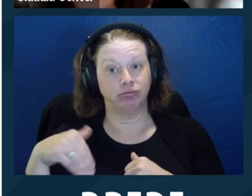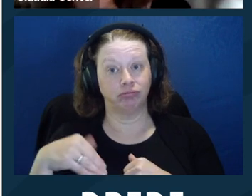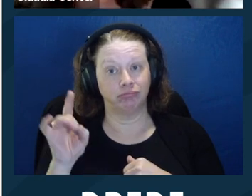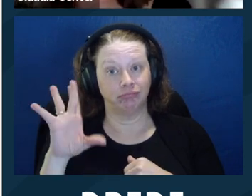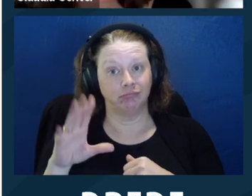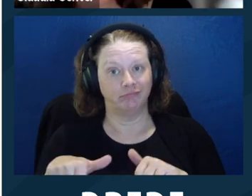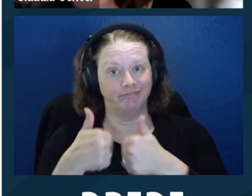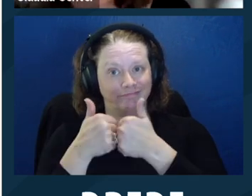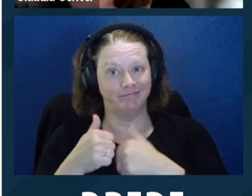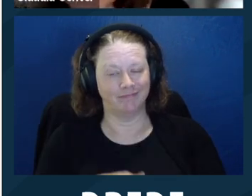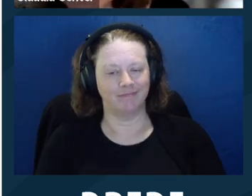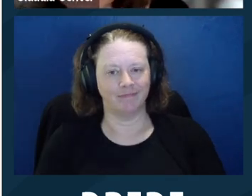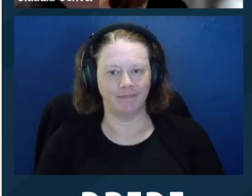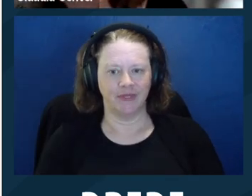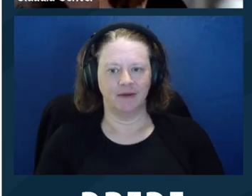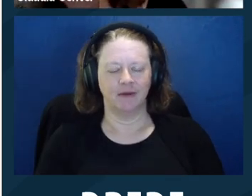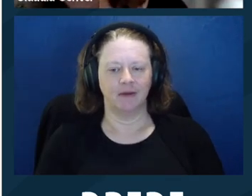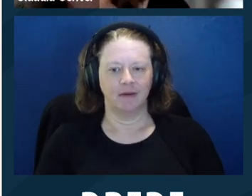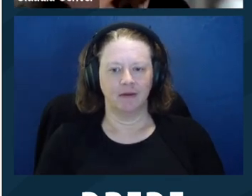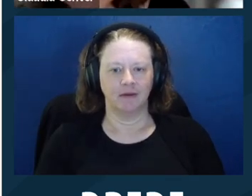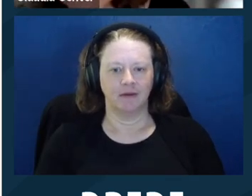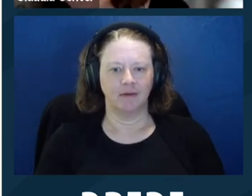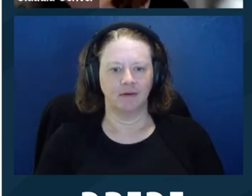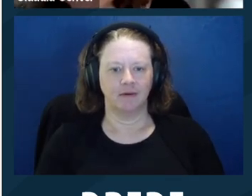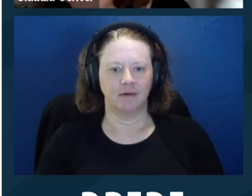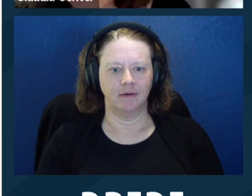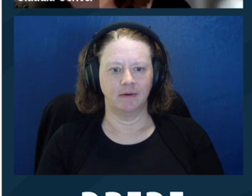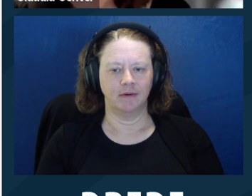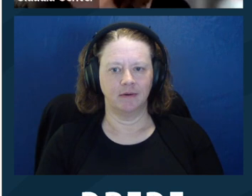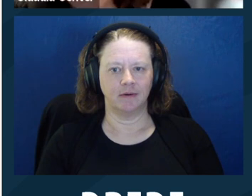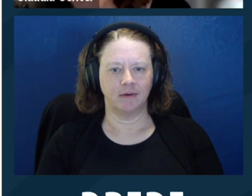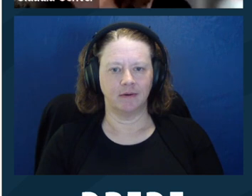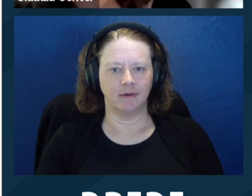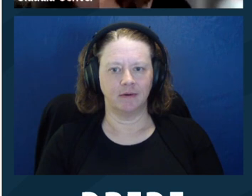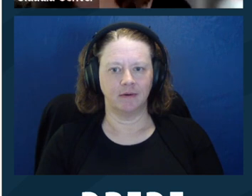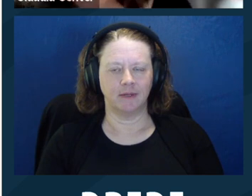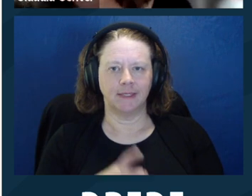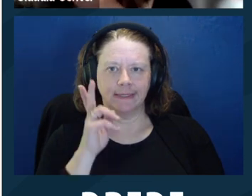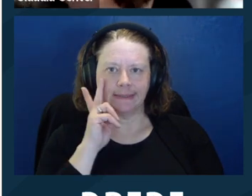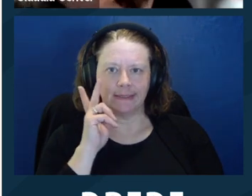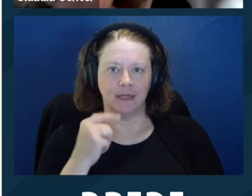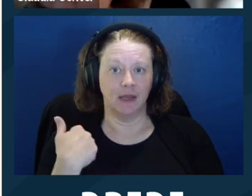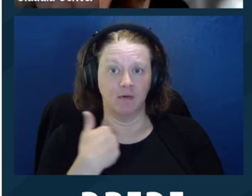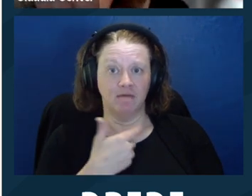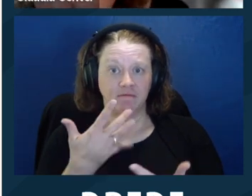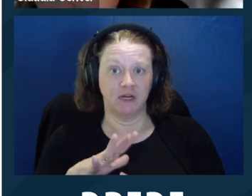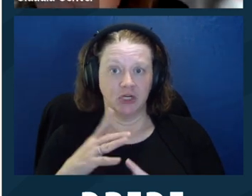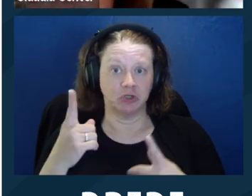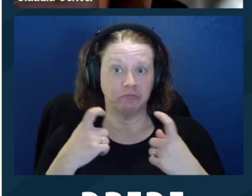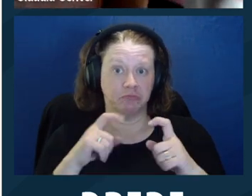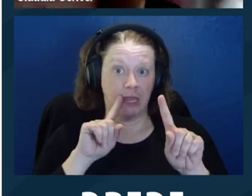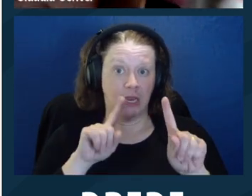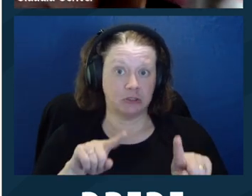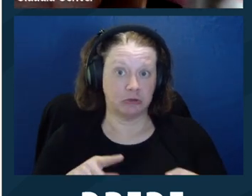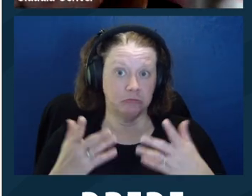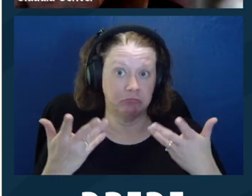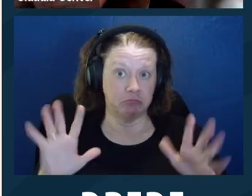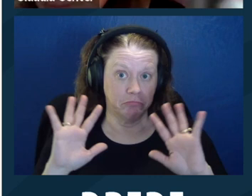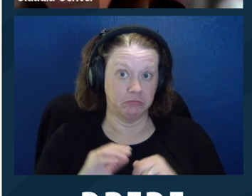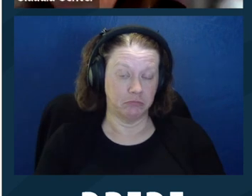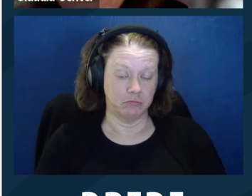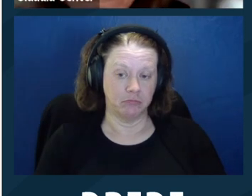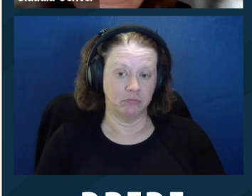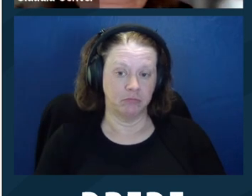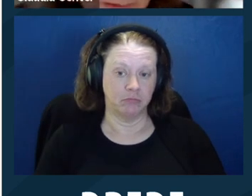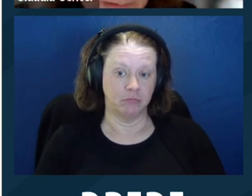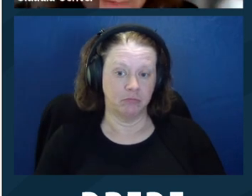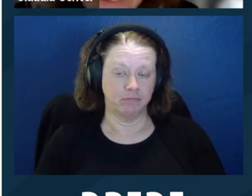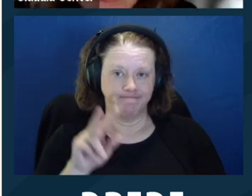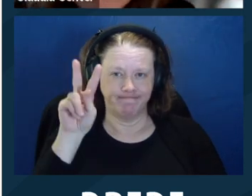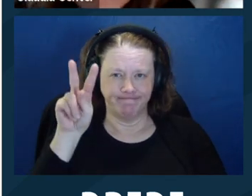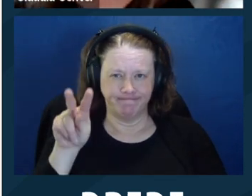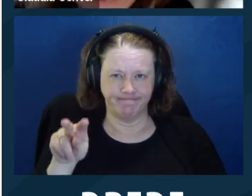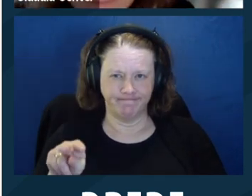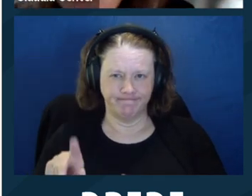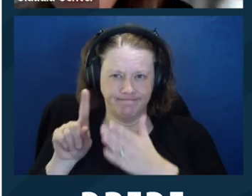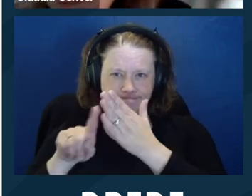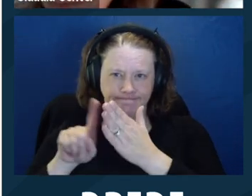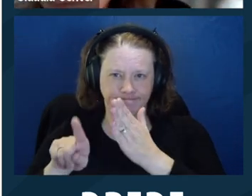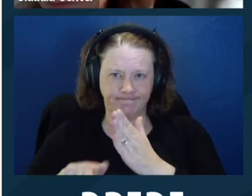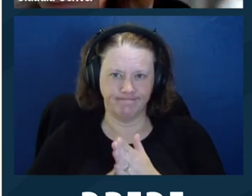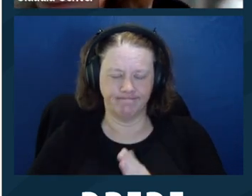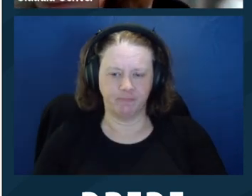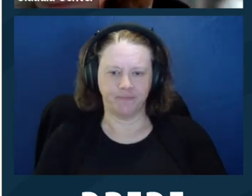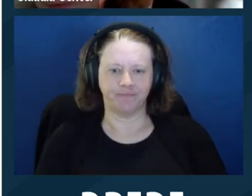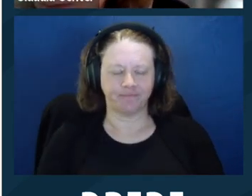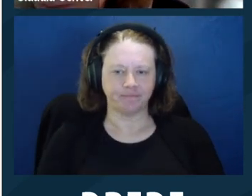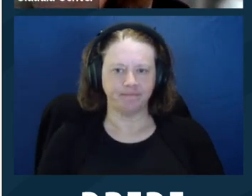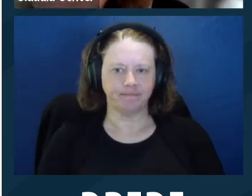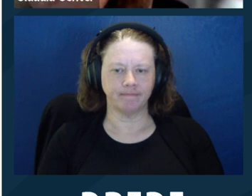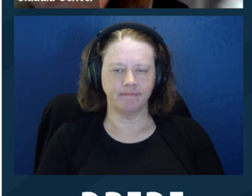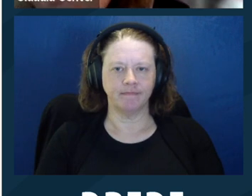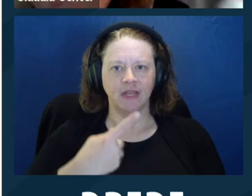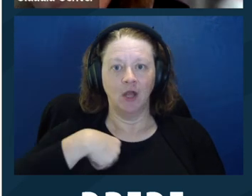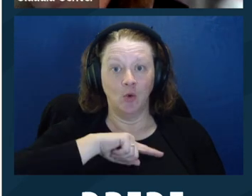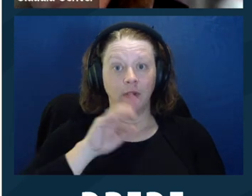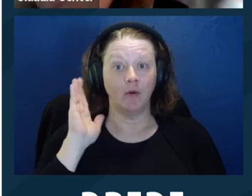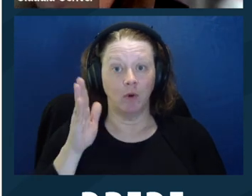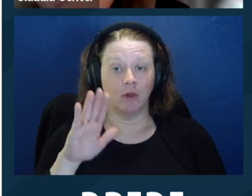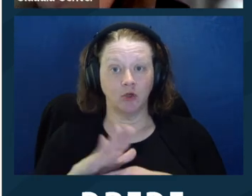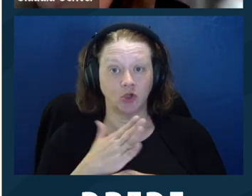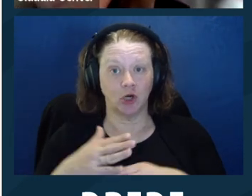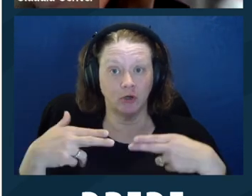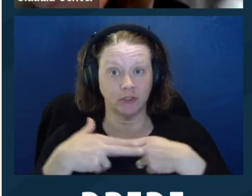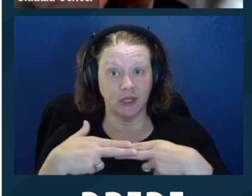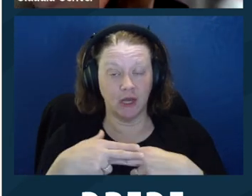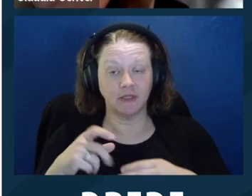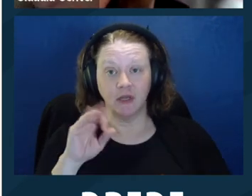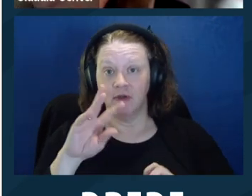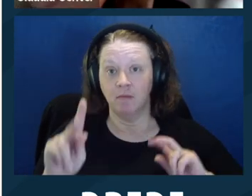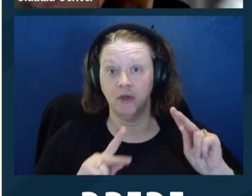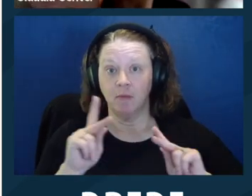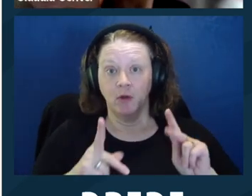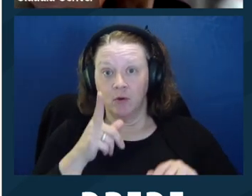hard to explain, and that's a real bear. Let's see. Have we answered everything? Let's